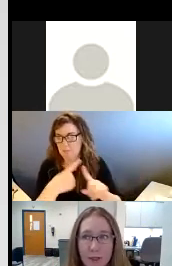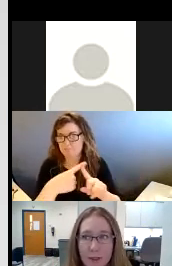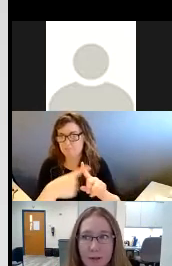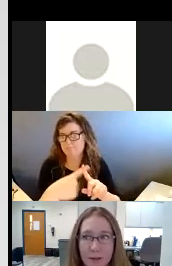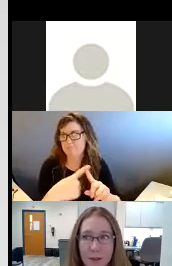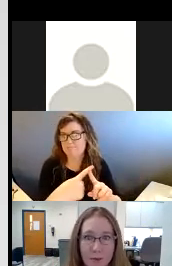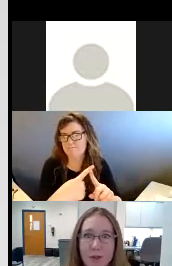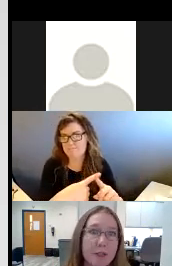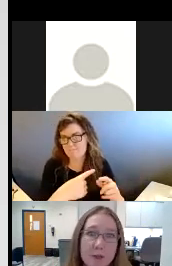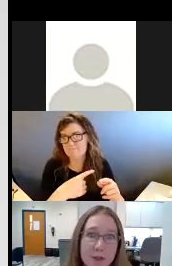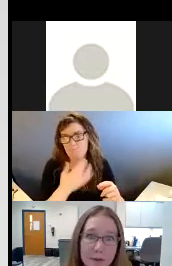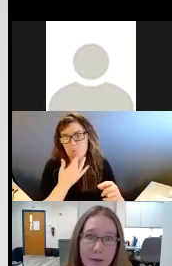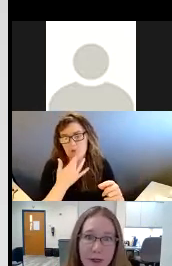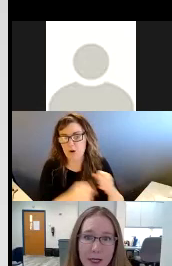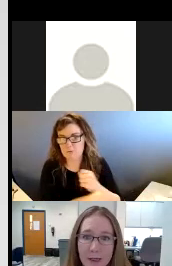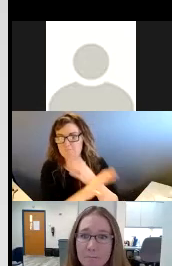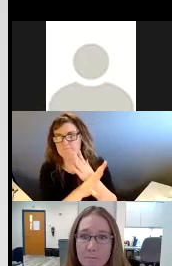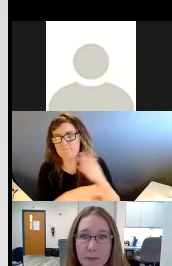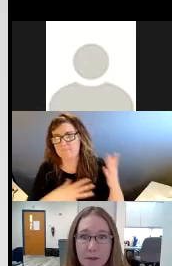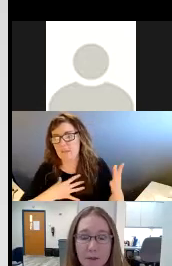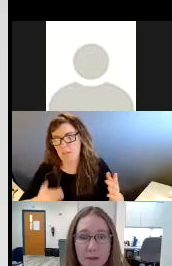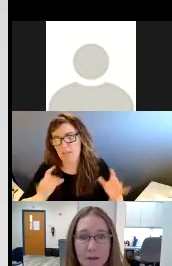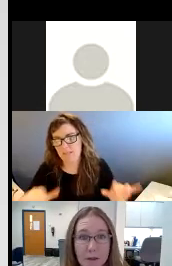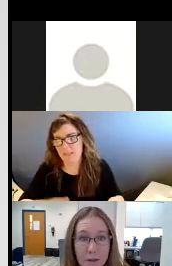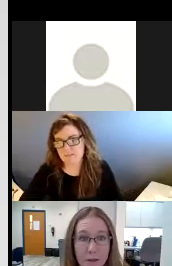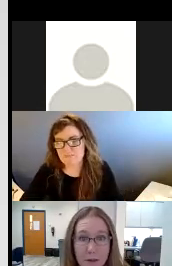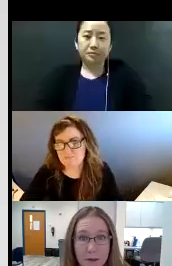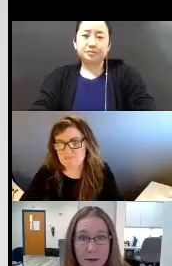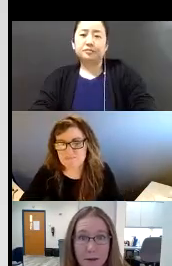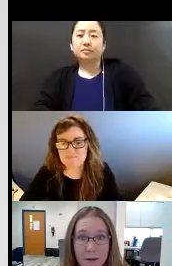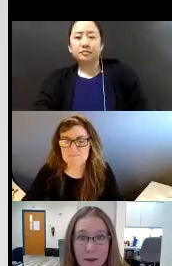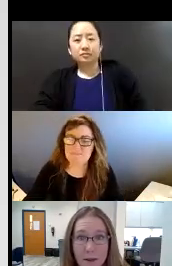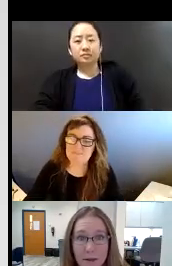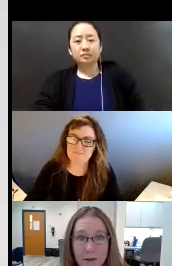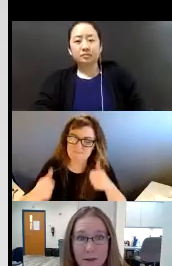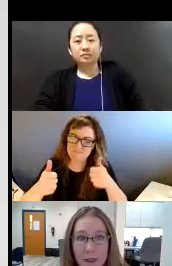REDUCED AMOUNT OF TIME.